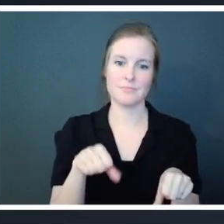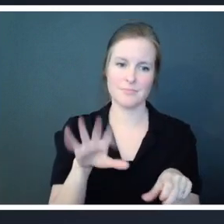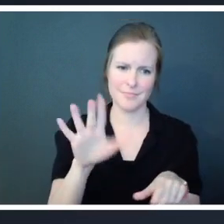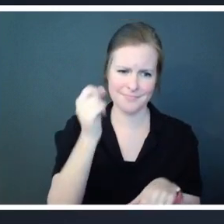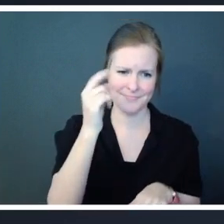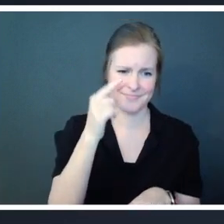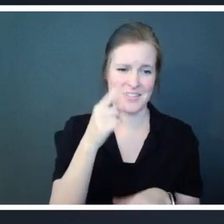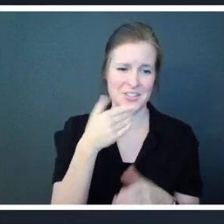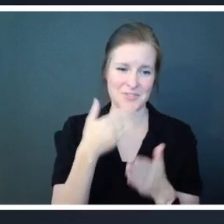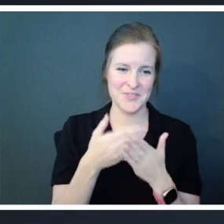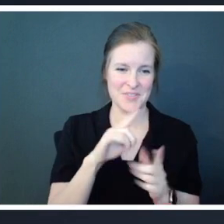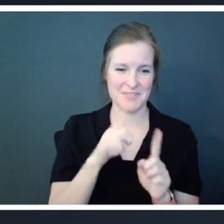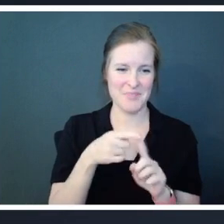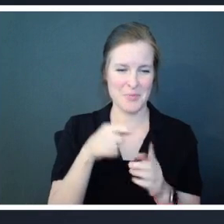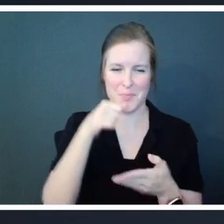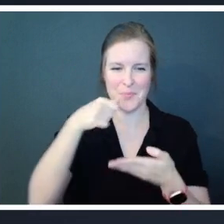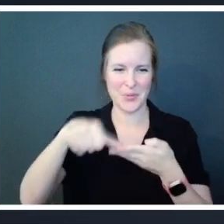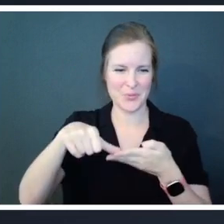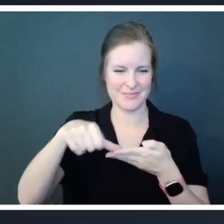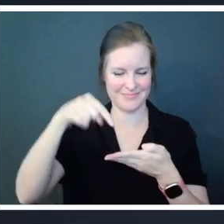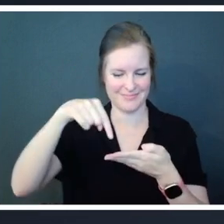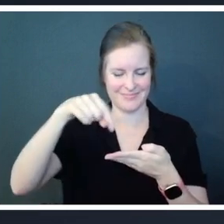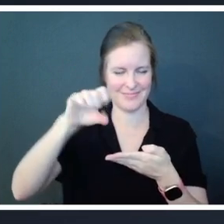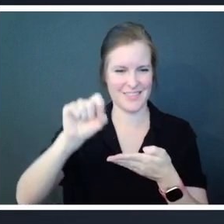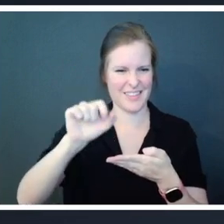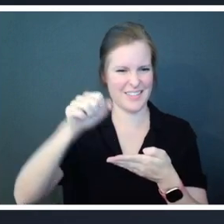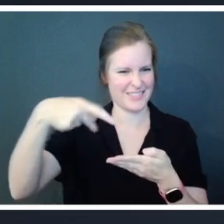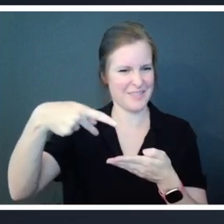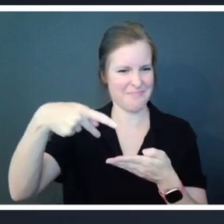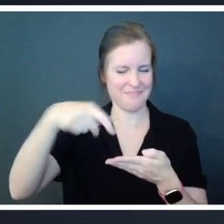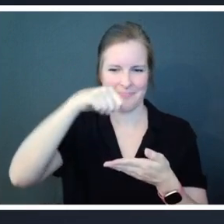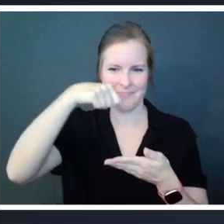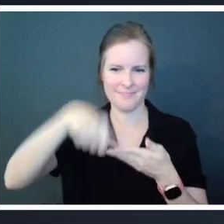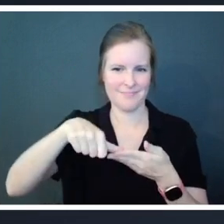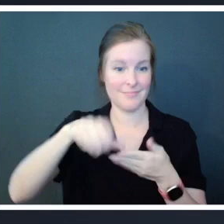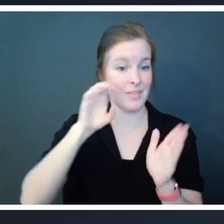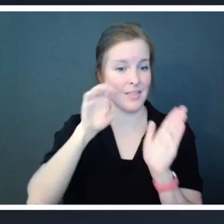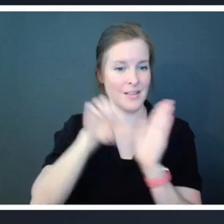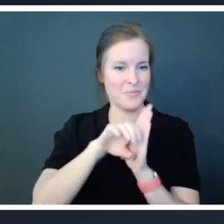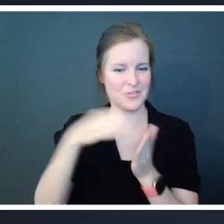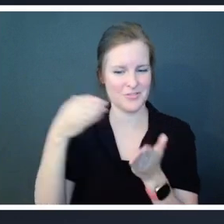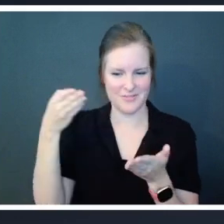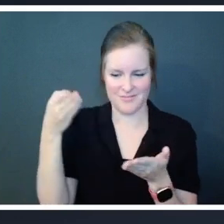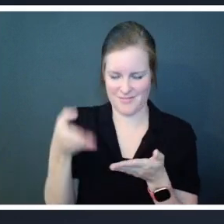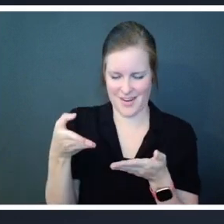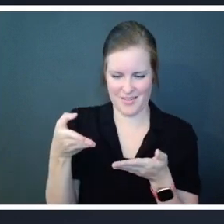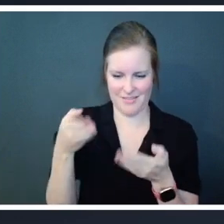a big part of our collection. Because images on stamps connect to almost any topic you can think